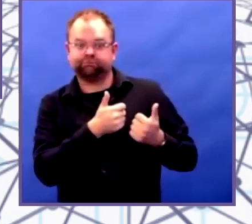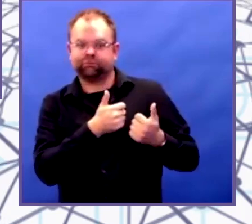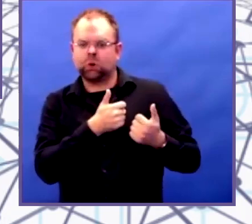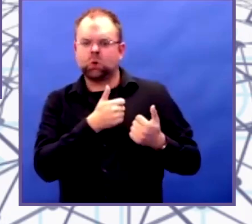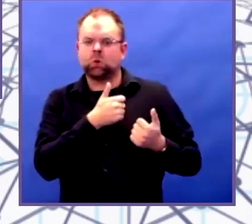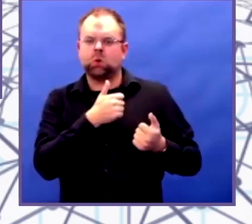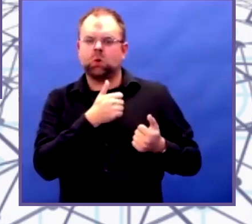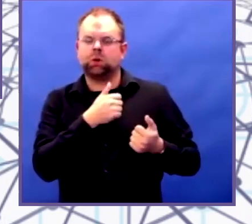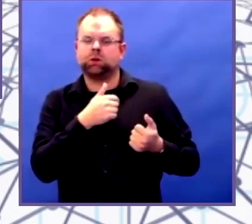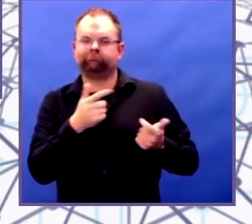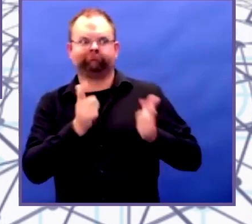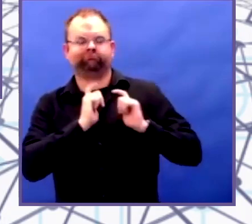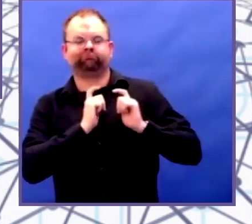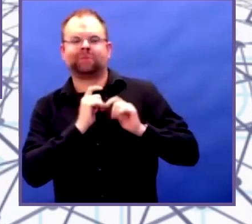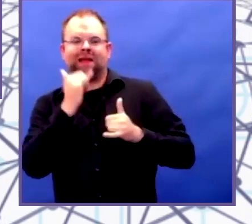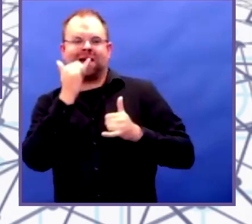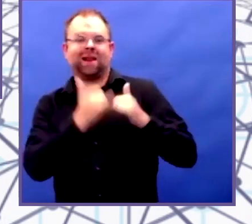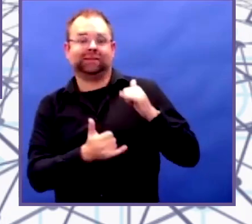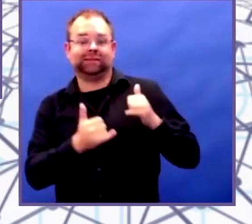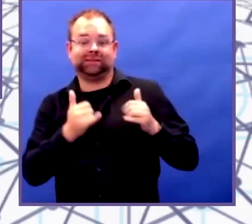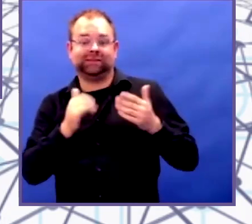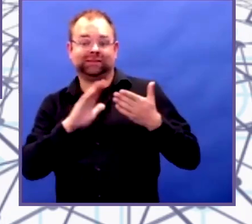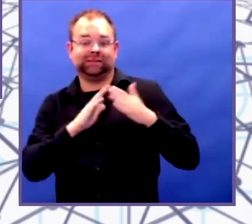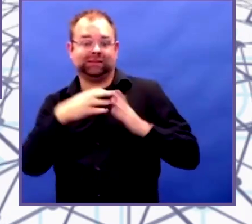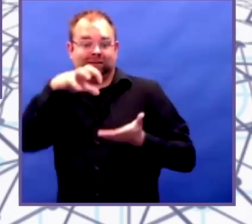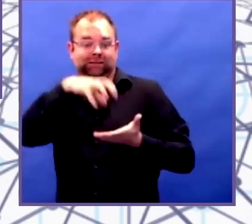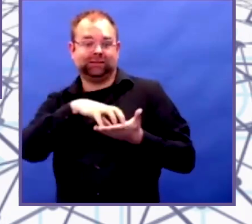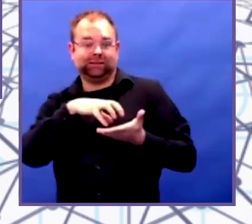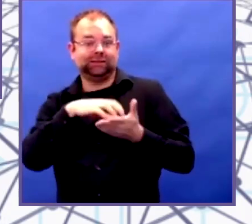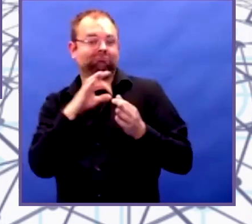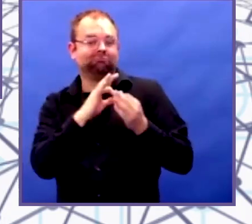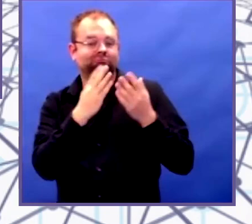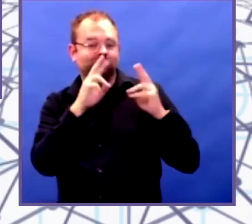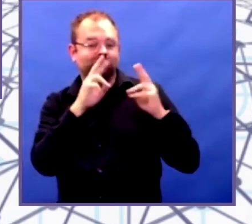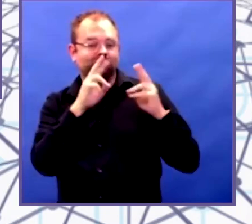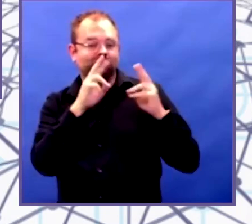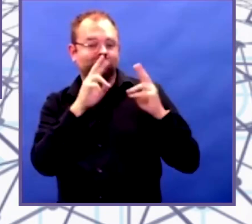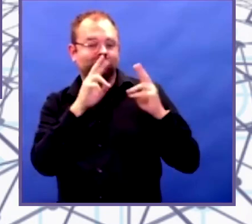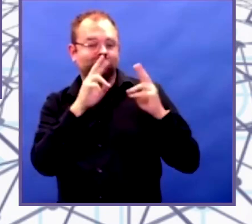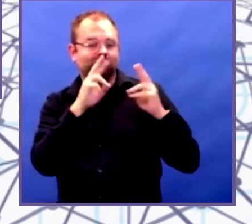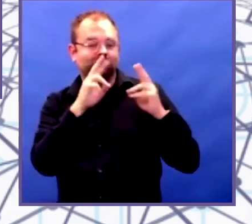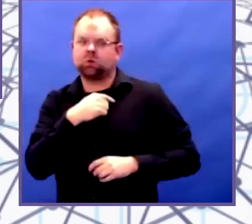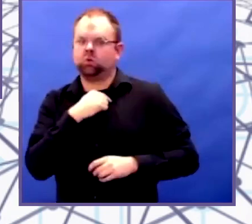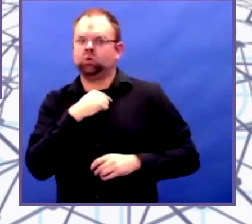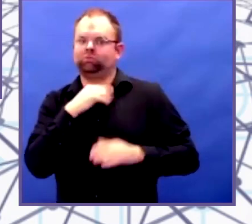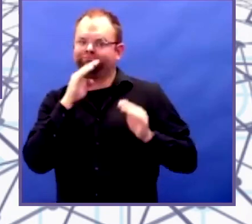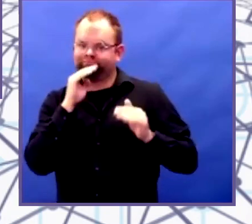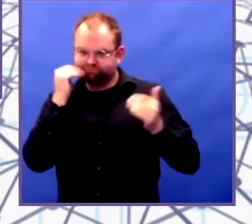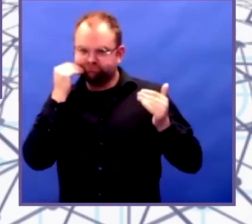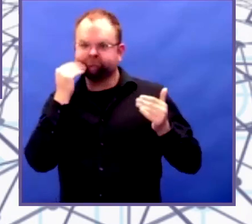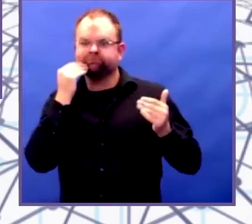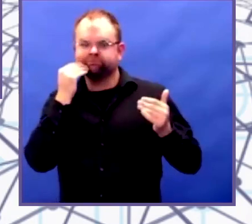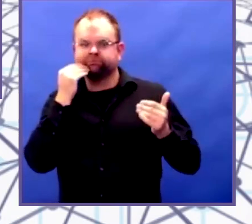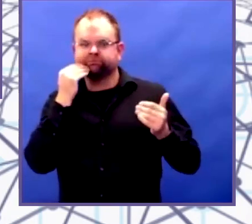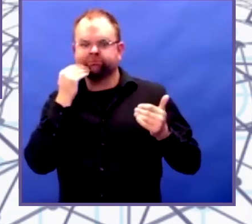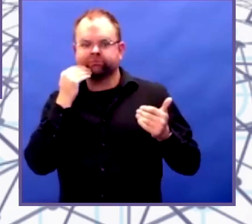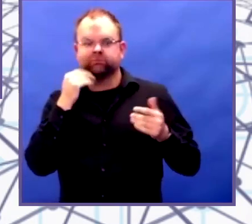Now, after many efforts in many areas, we have done a great job in overcoming that stigma.